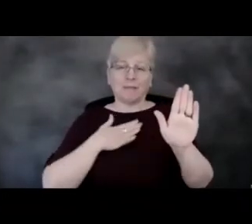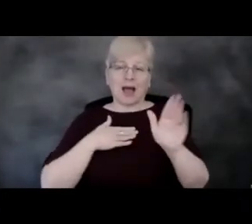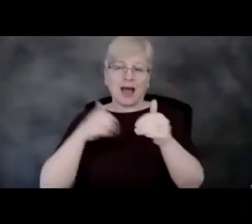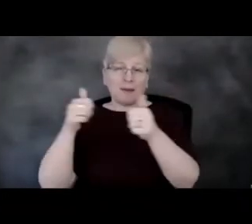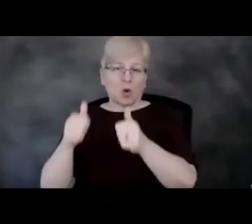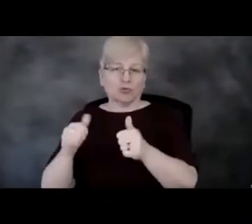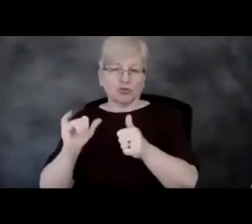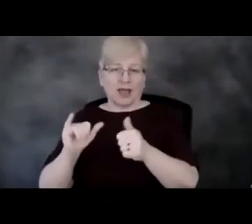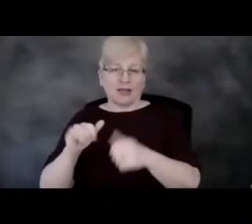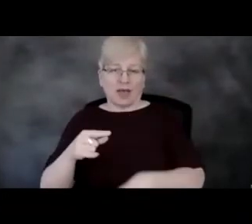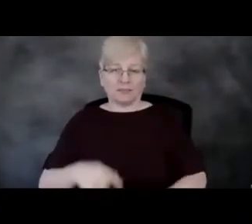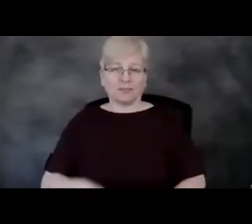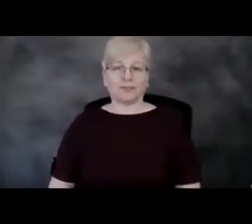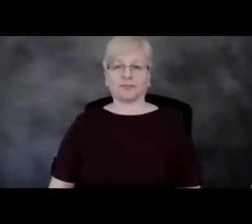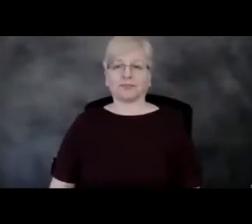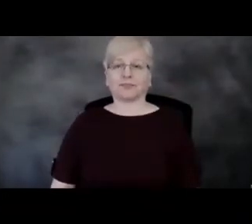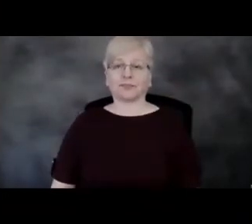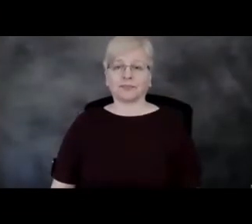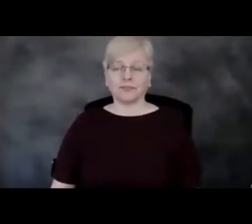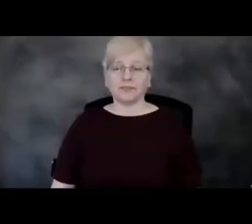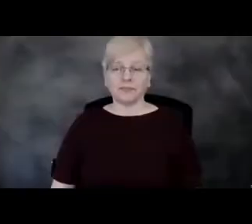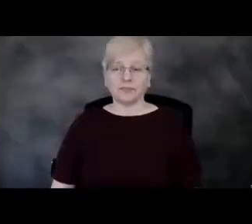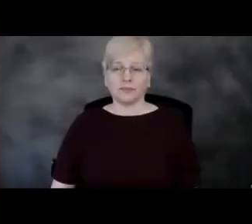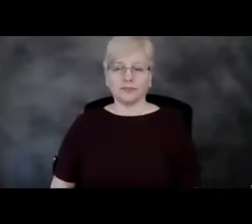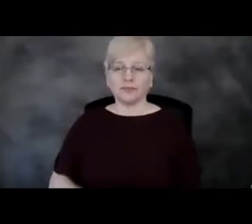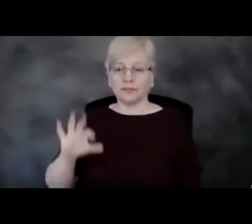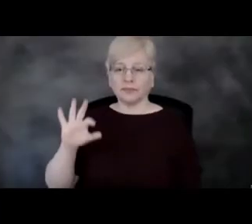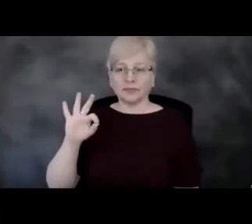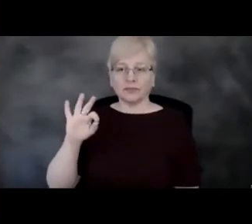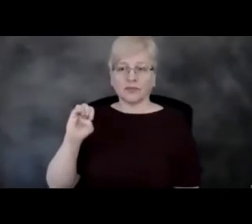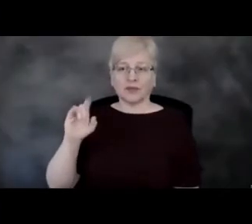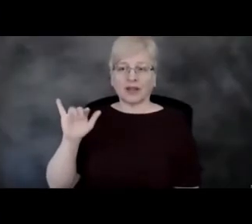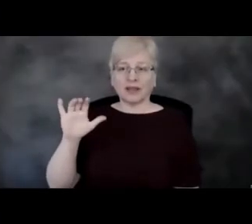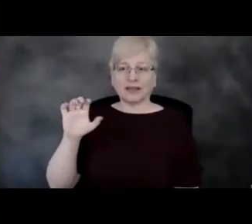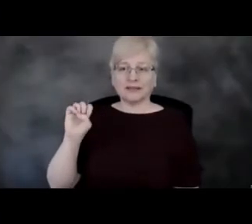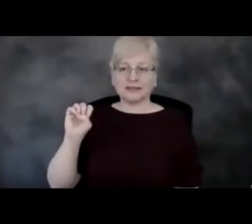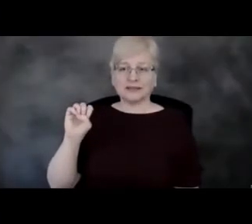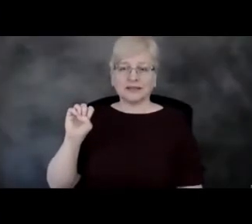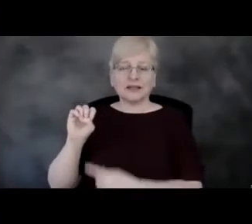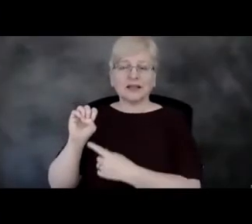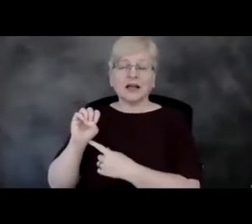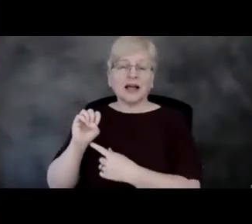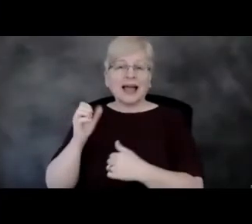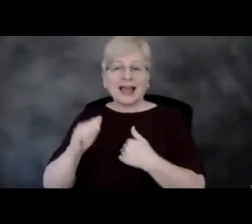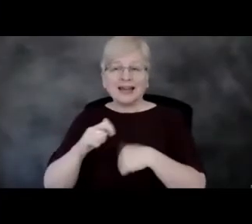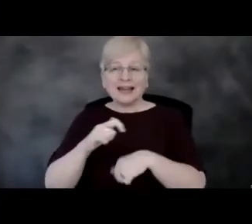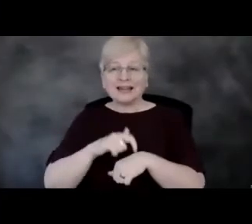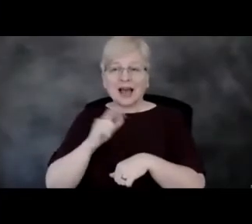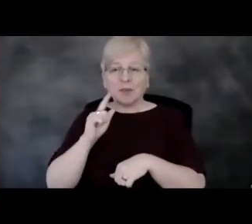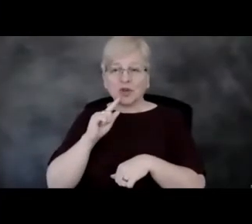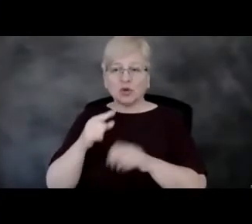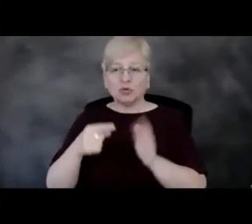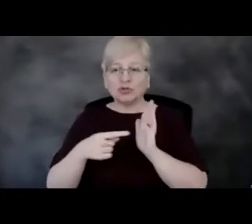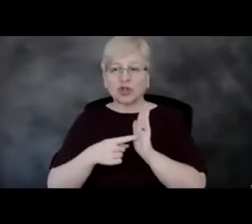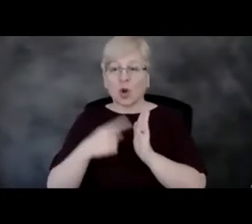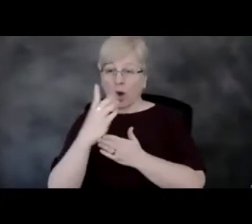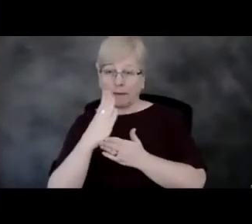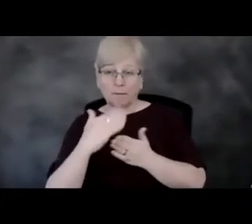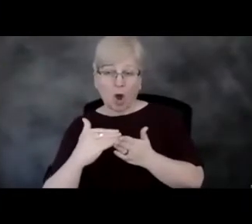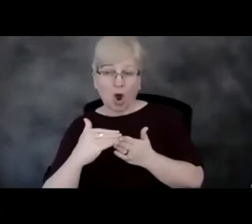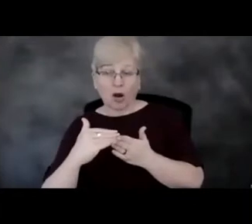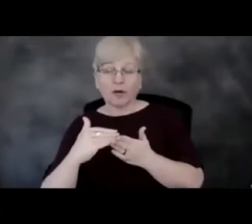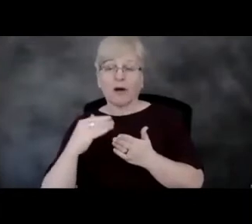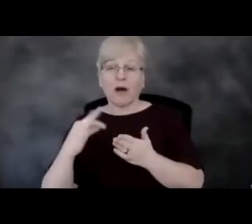up any piece of the poster, the other pieces if you are scrolling down or showing a visual